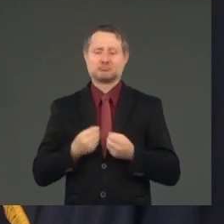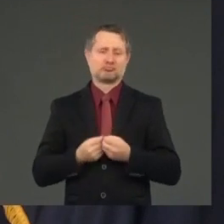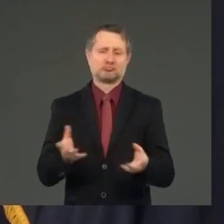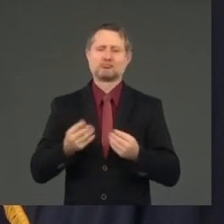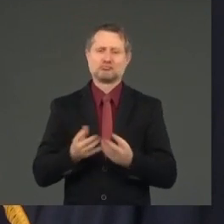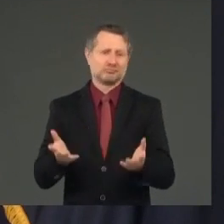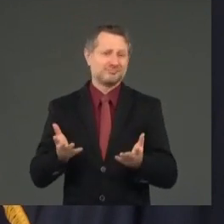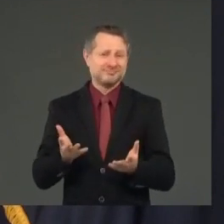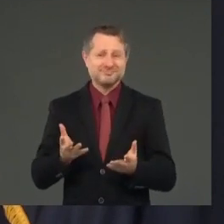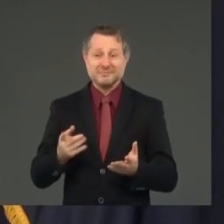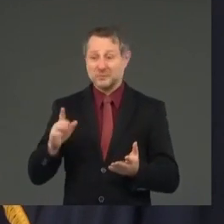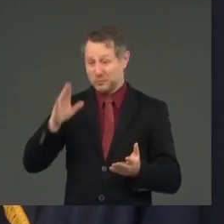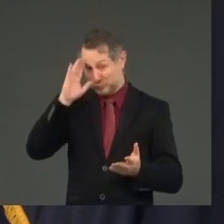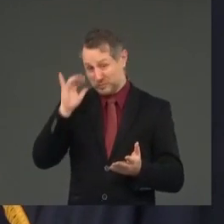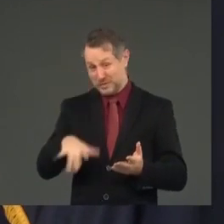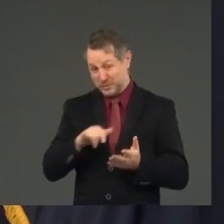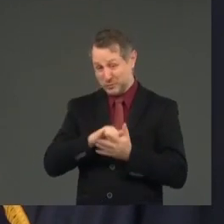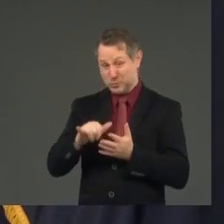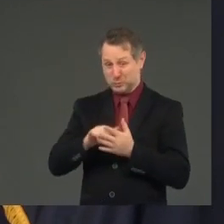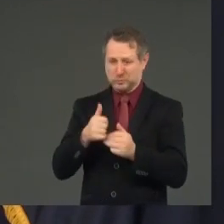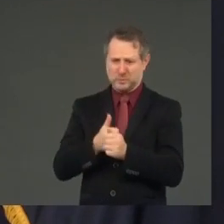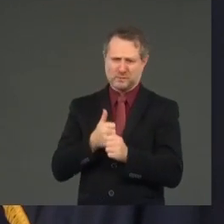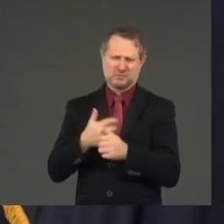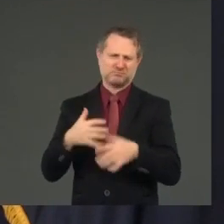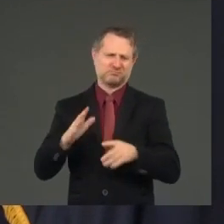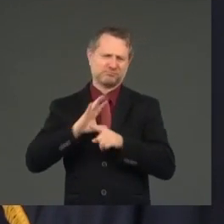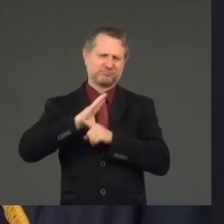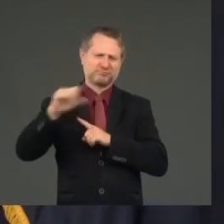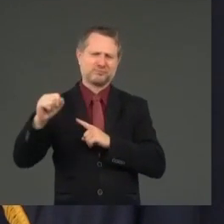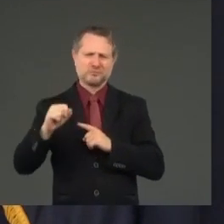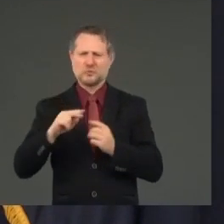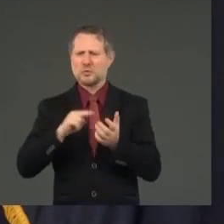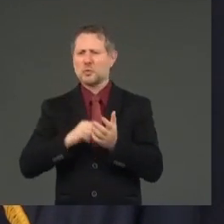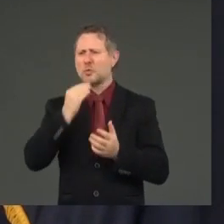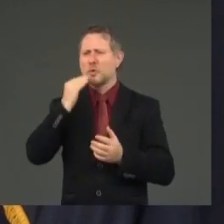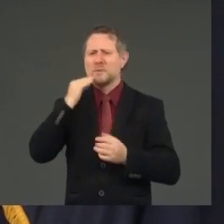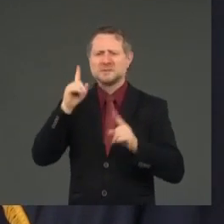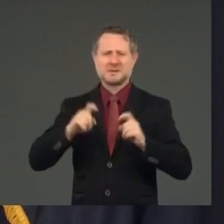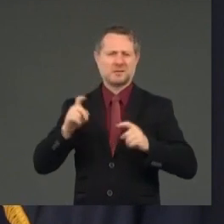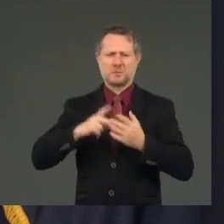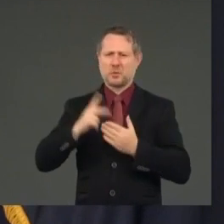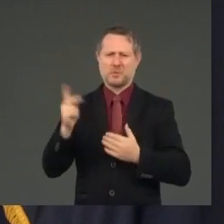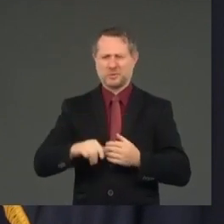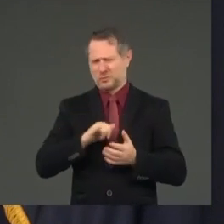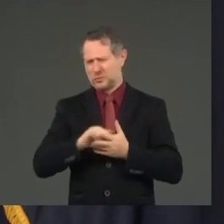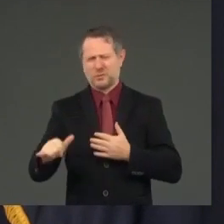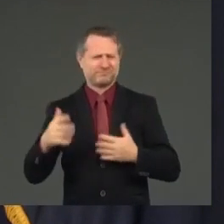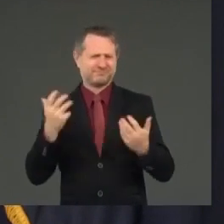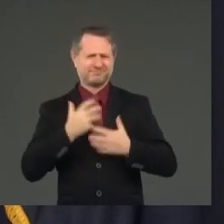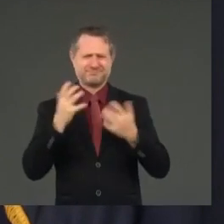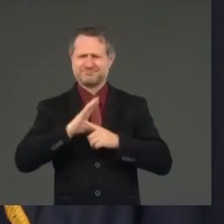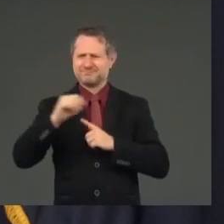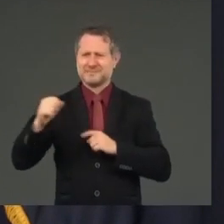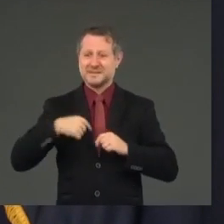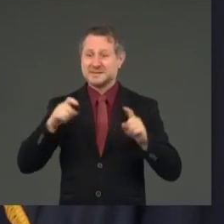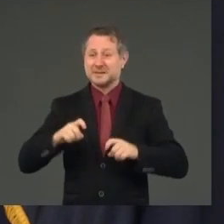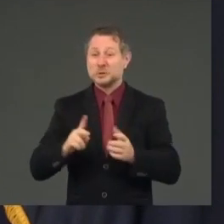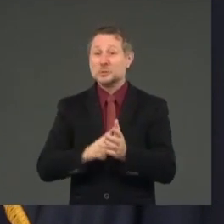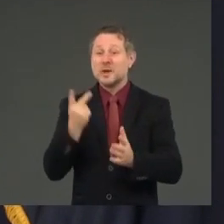SO IT BECOMES A QUESTION OF HOW FAST CAN YOU GET THE TESTING UP. YOU KNOW THAT WE HAVE THE MOST